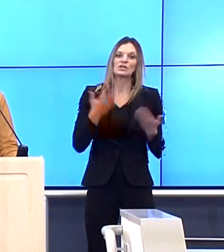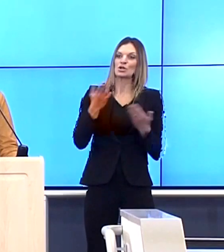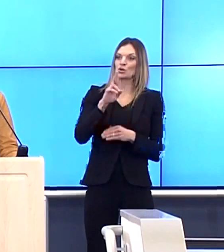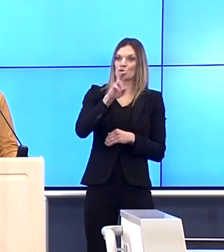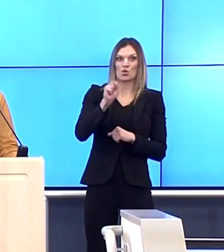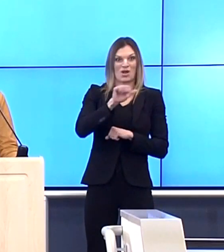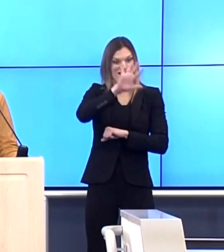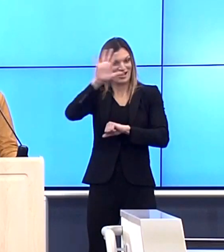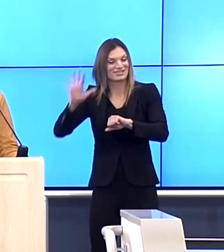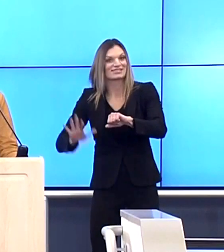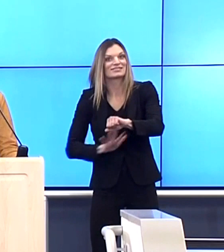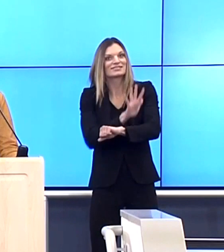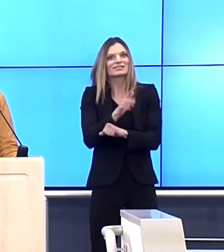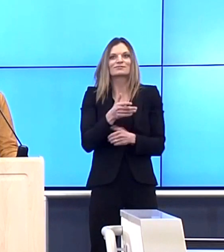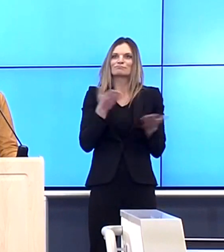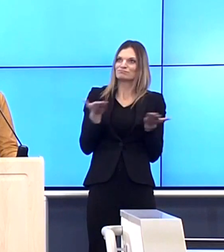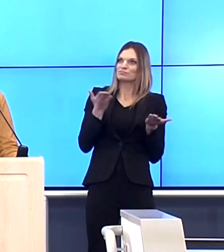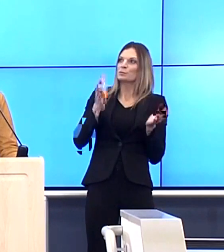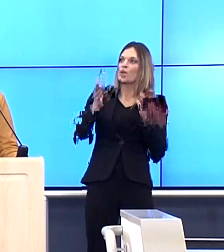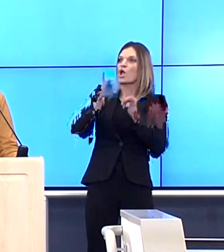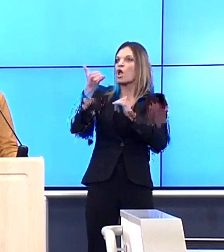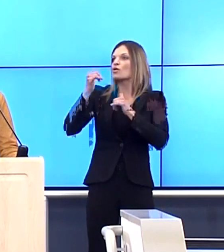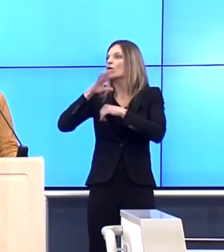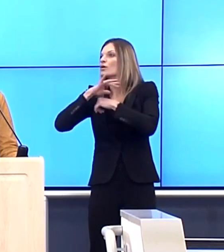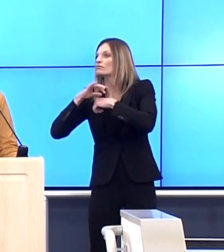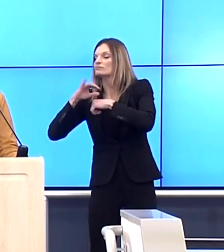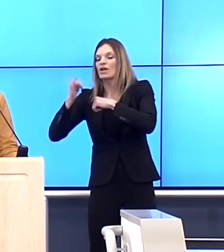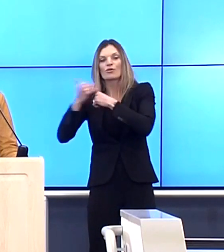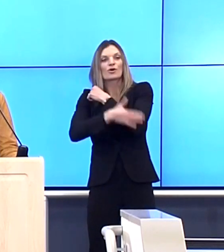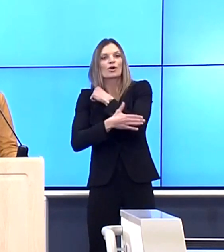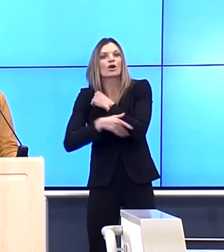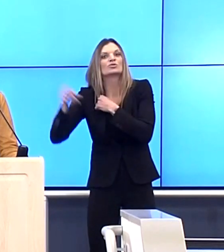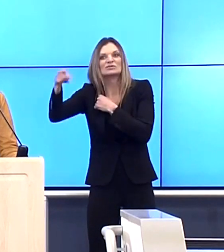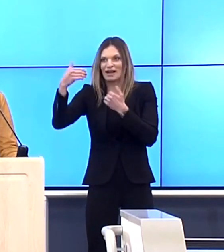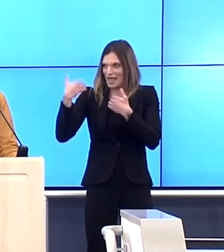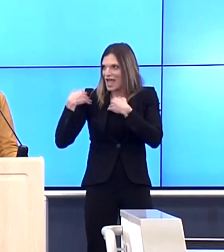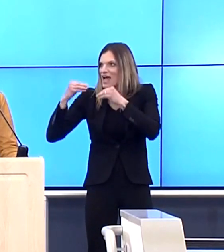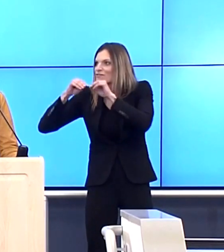IT’S GROXIMATE BTHED ACCOUNTS FO 4% OF THE WORLD’SOPULATION.AND Y